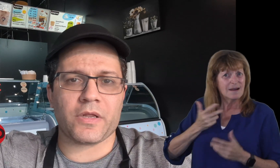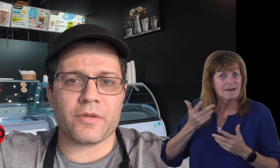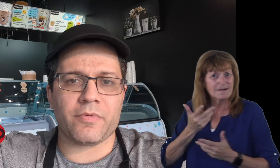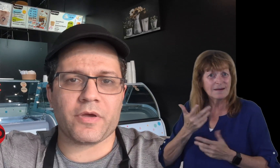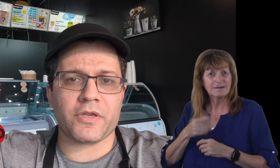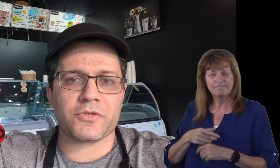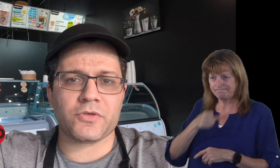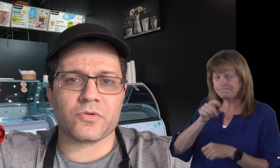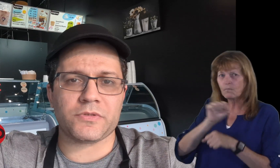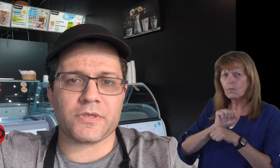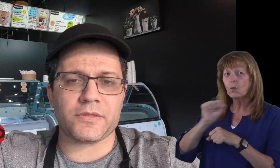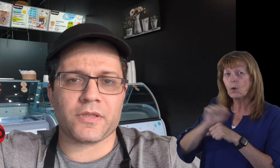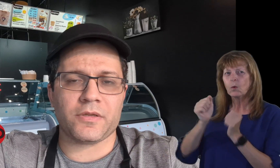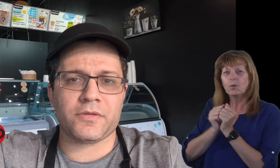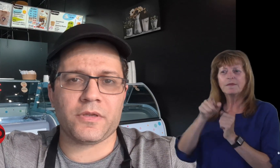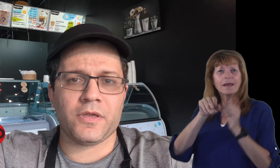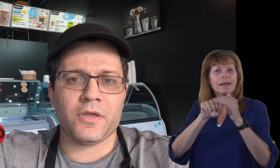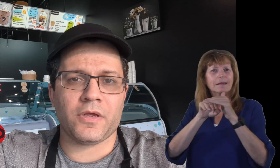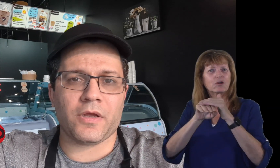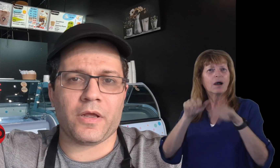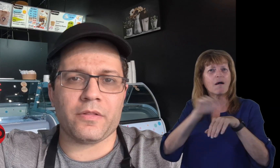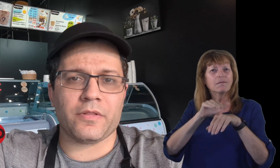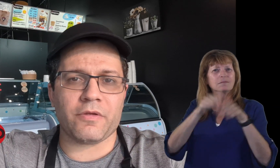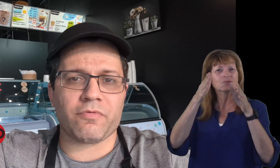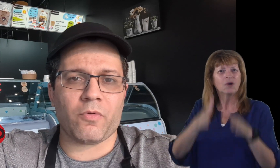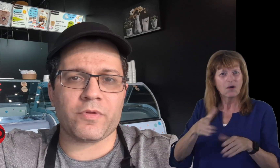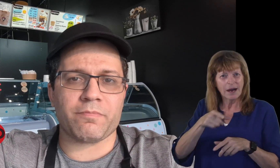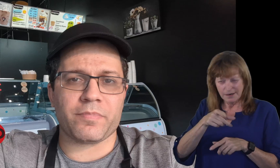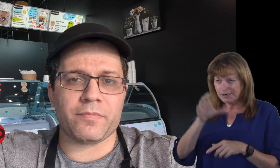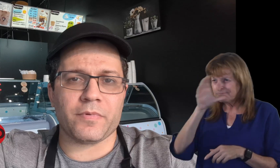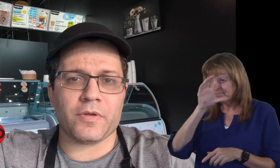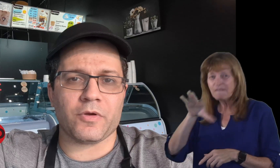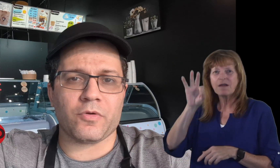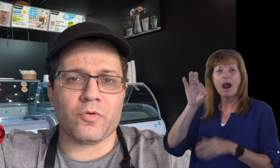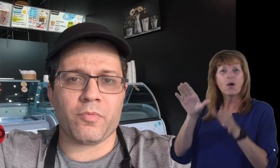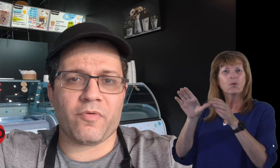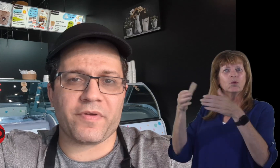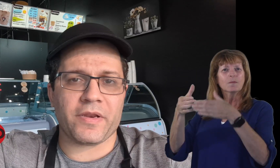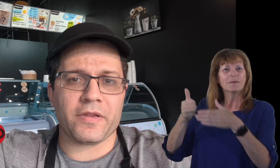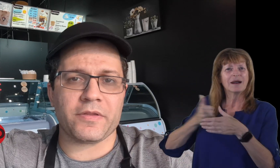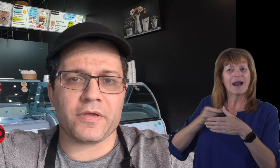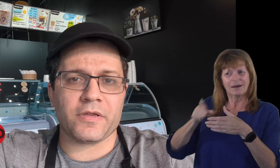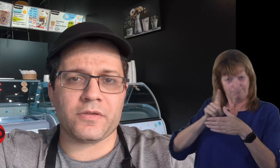with an immigration consultant, and they found a group of Canadians